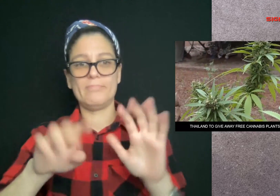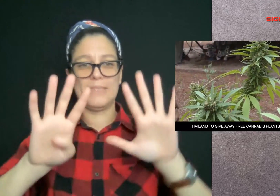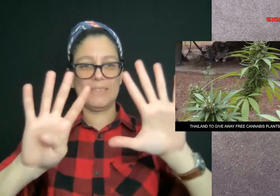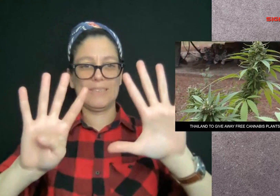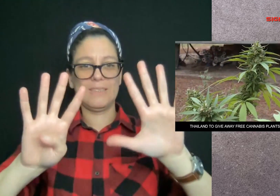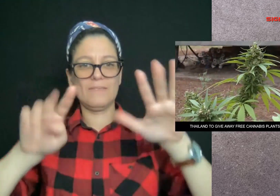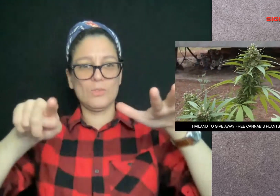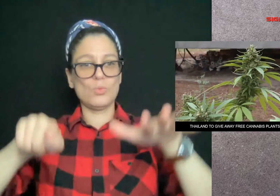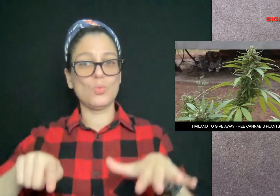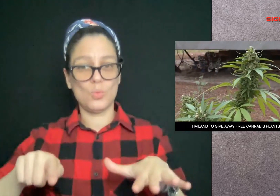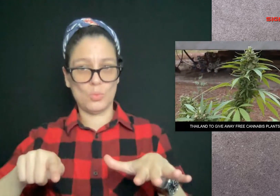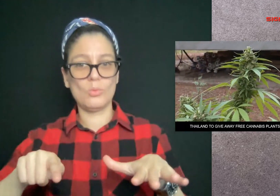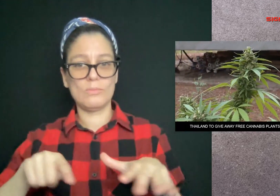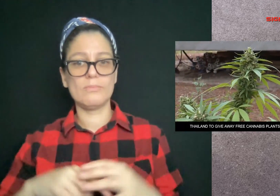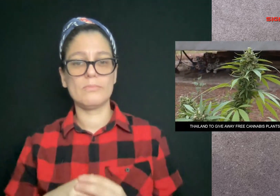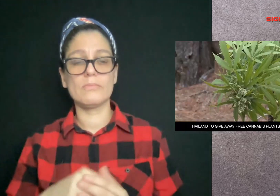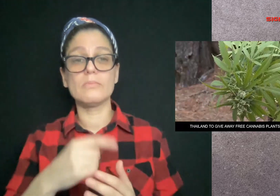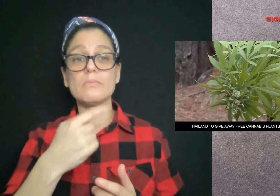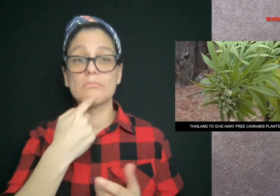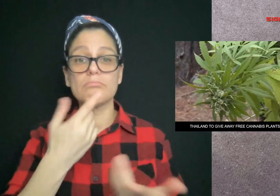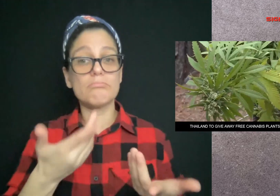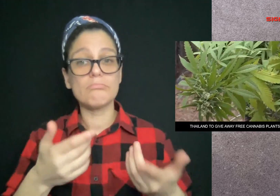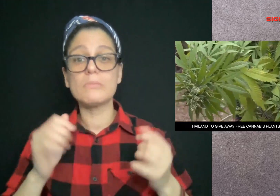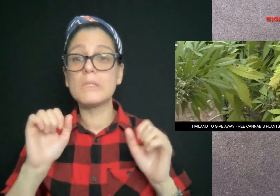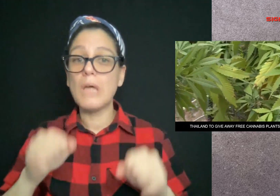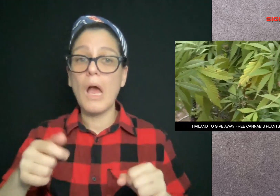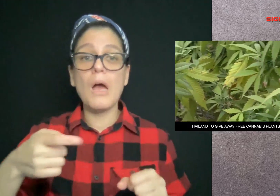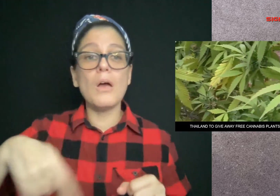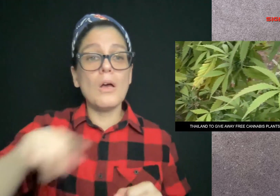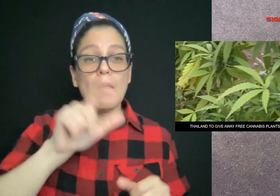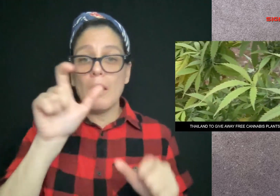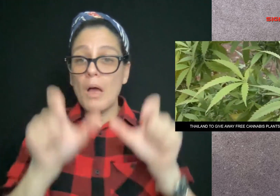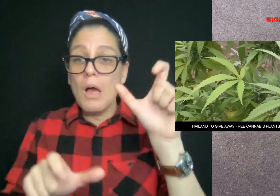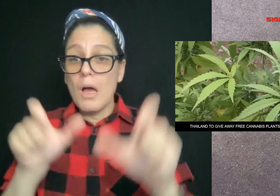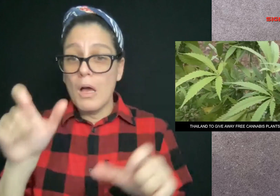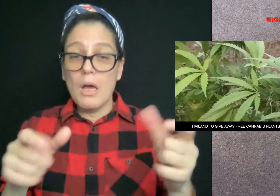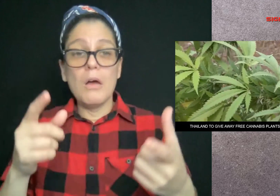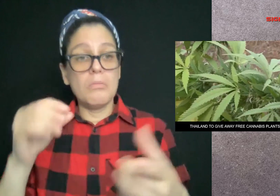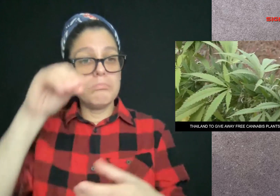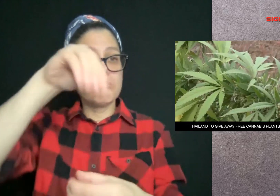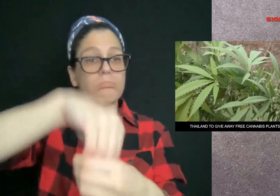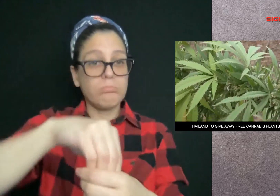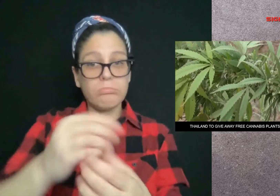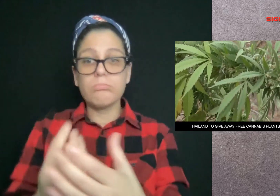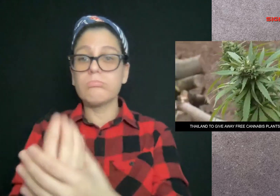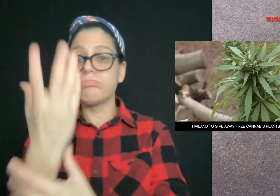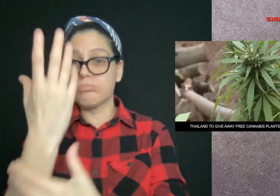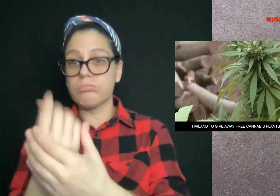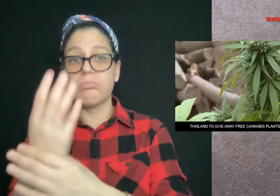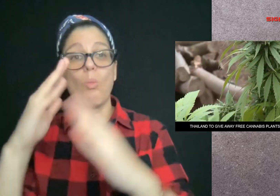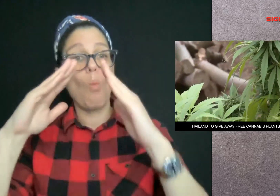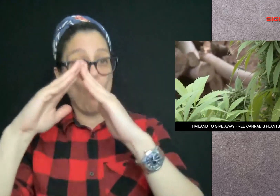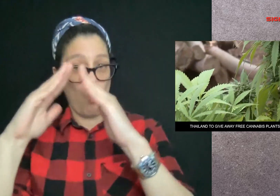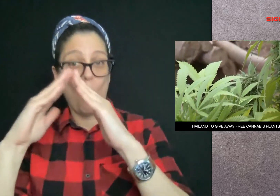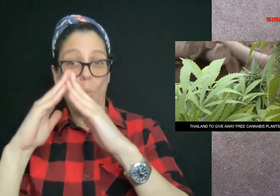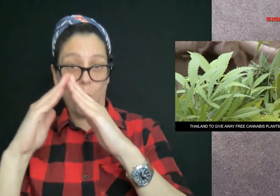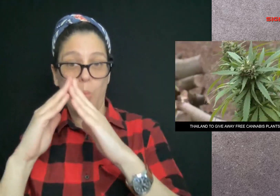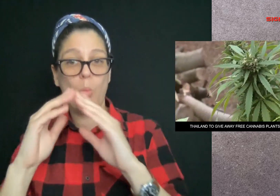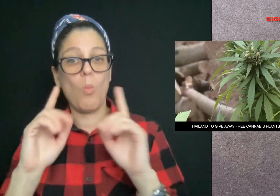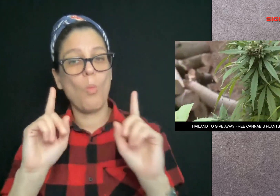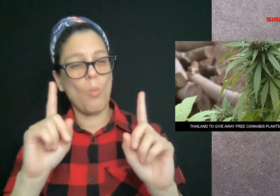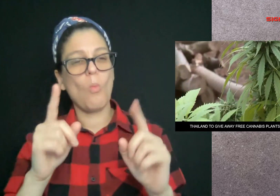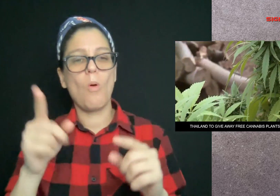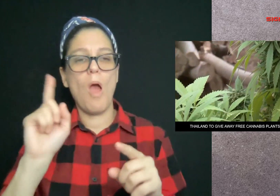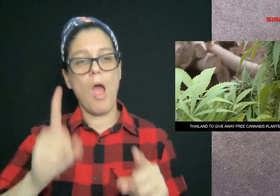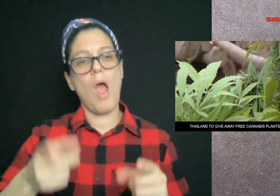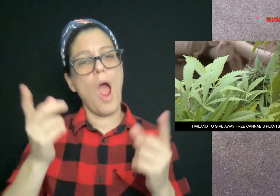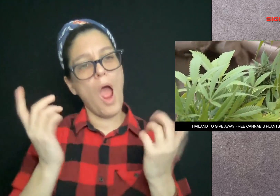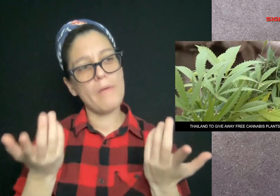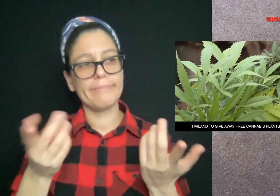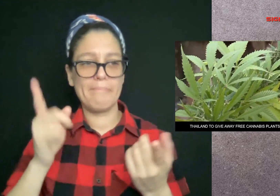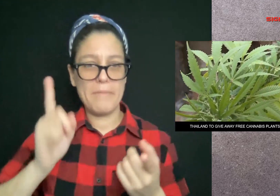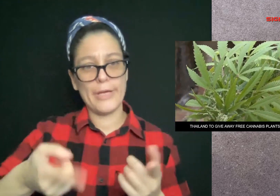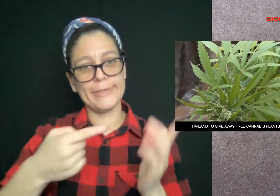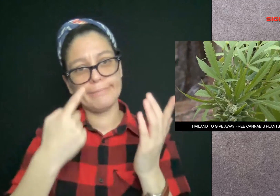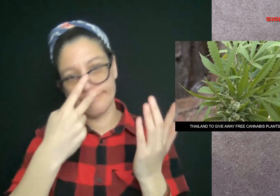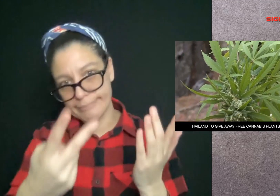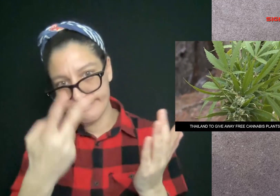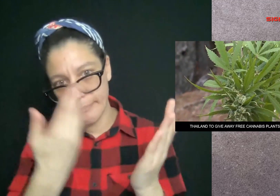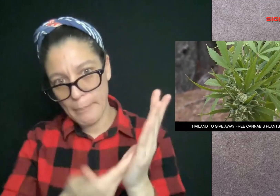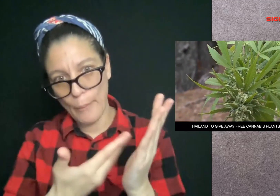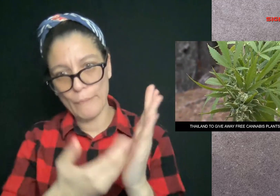the new rule goes into effect June 9 it allows people to grow cannabis plants at home after